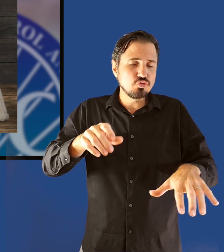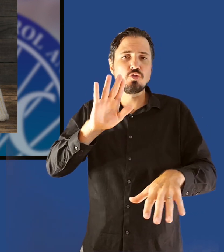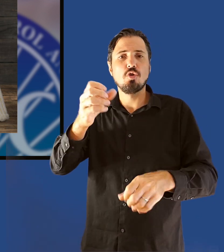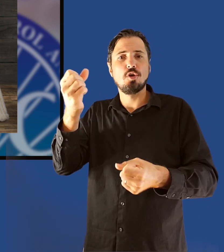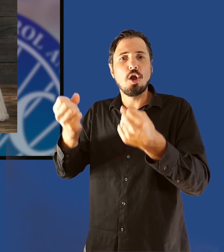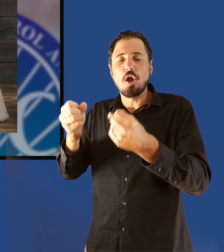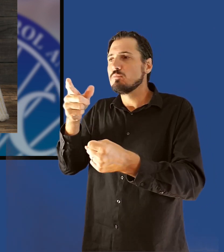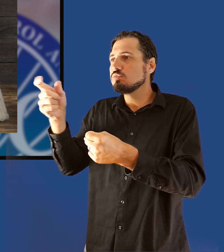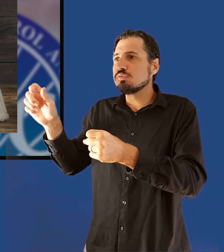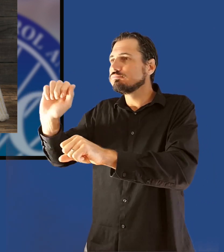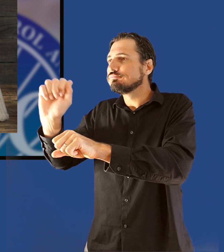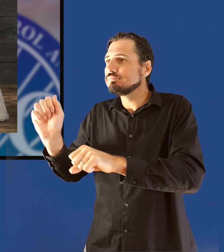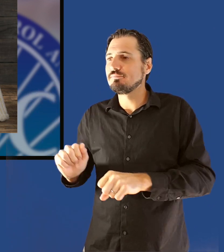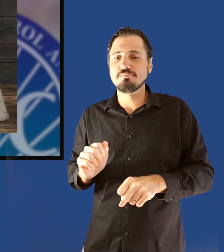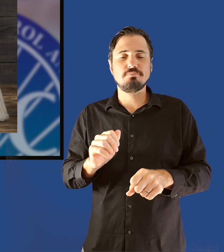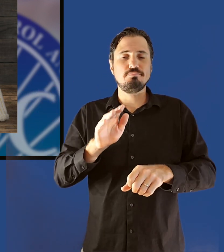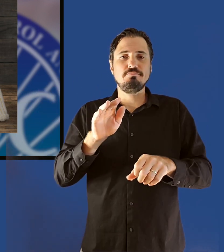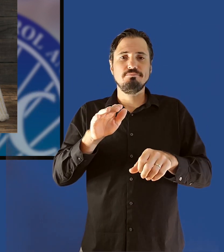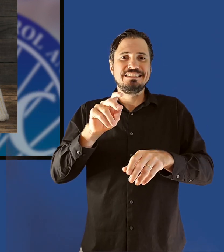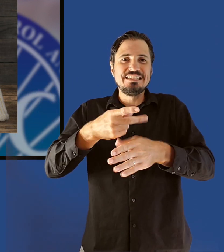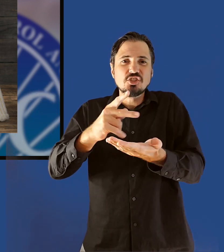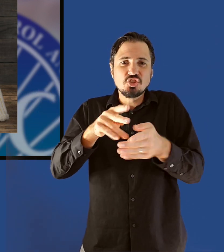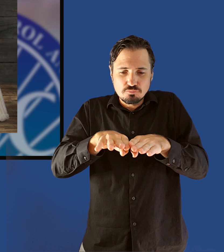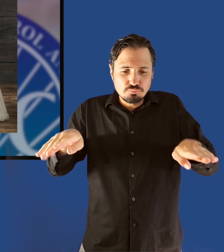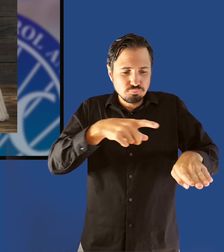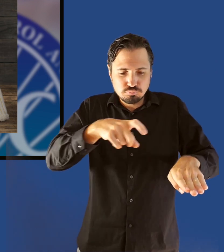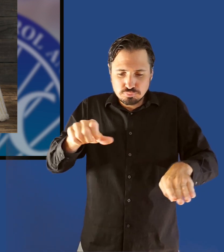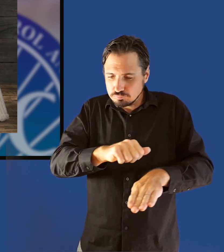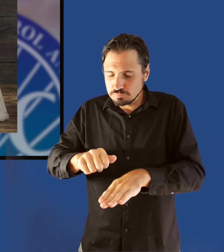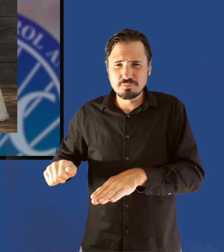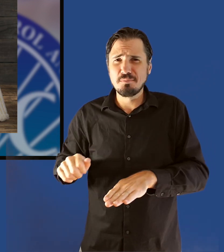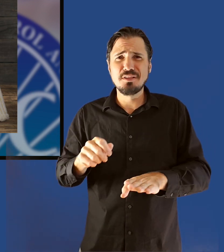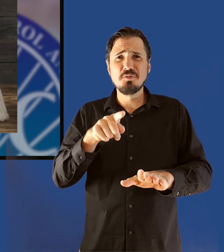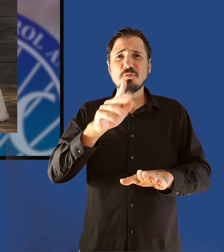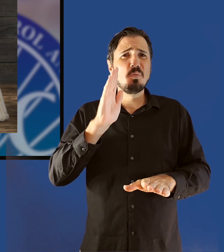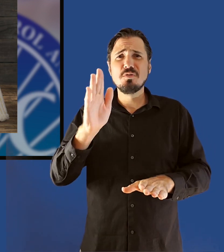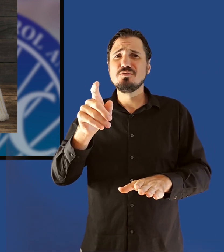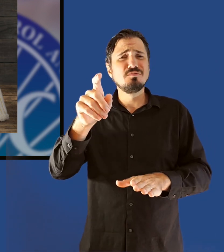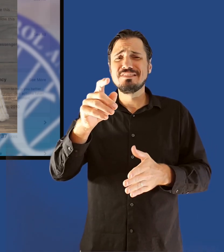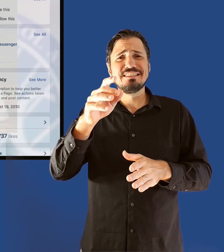Anything other than hand soap or hand sanitizer should not be used on – and never in – your body.